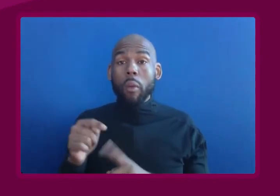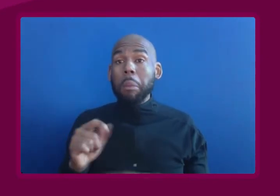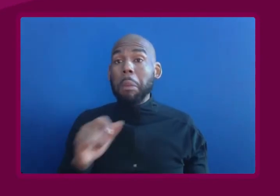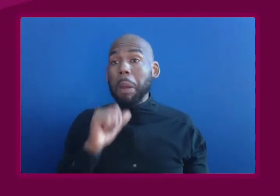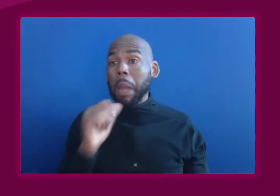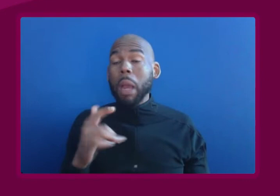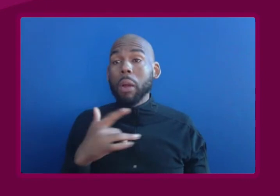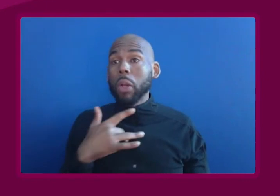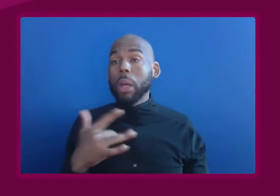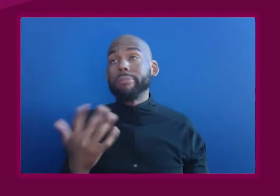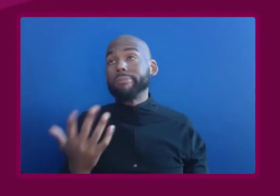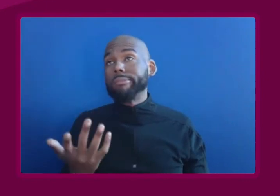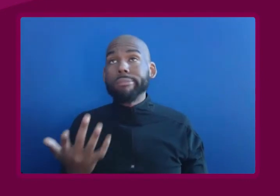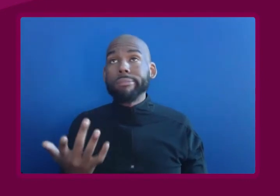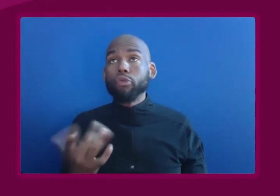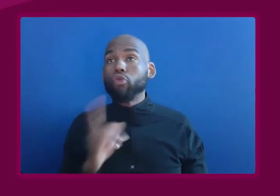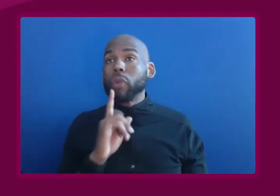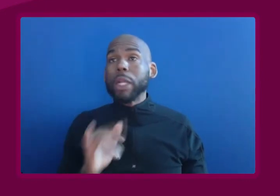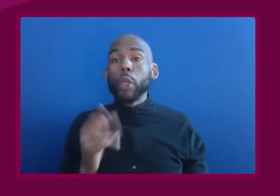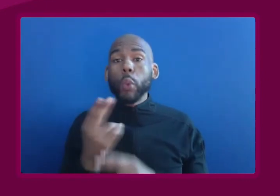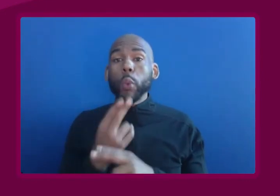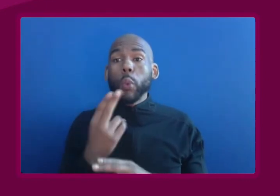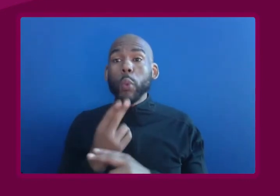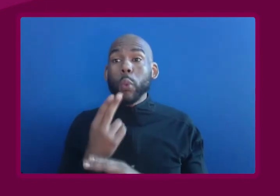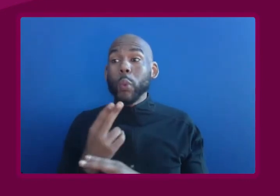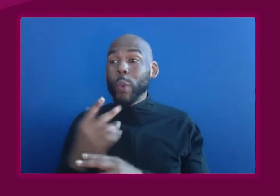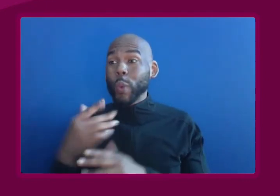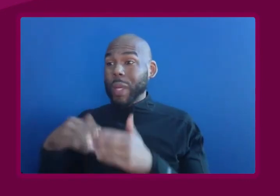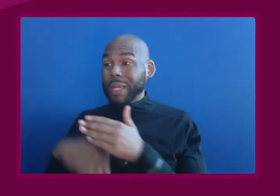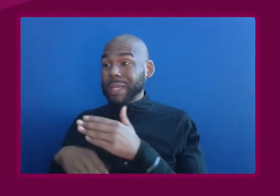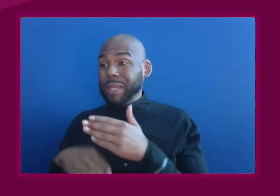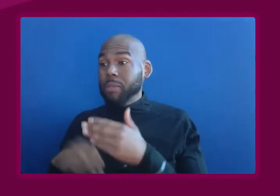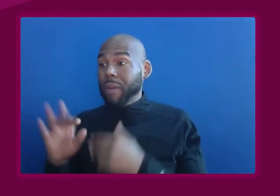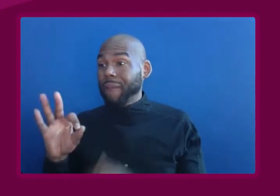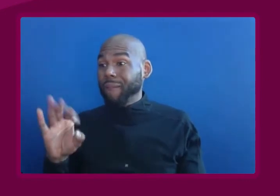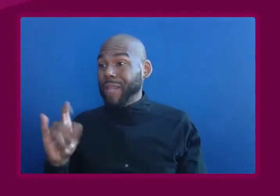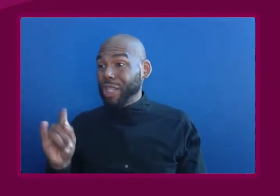using the accessibility features and the person that is trying to use the accessibility features.